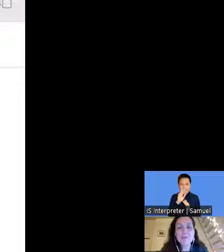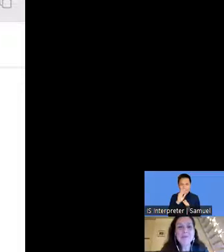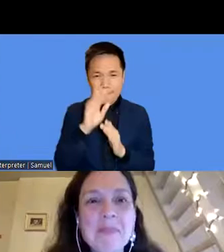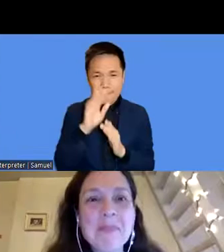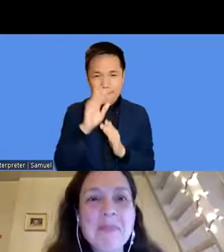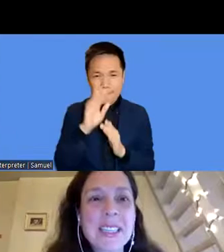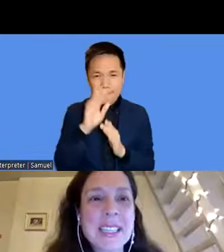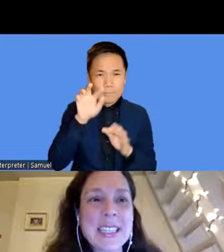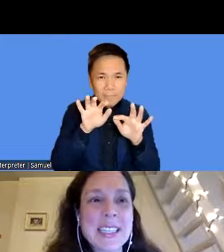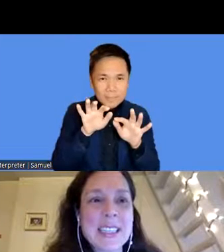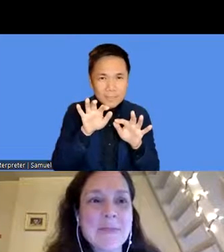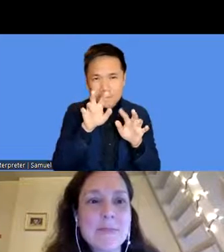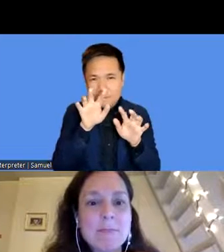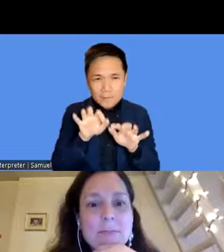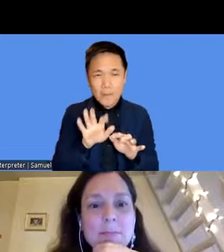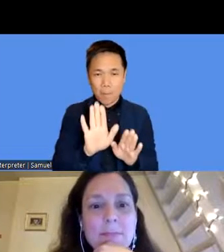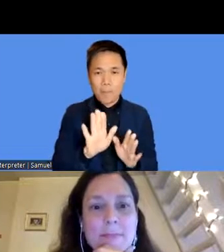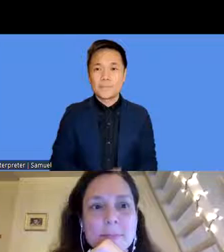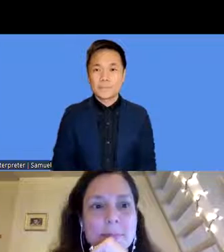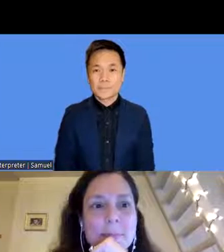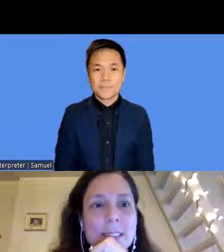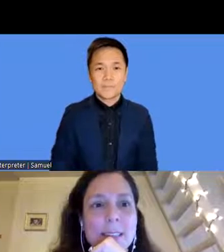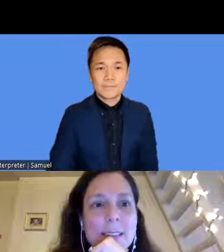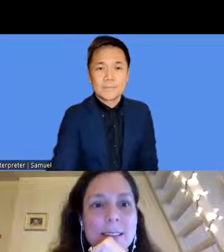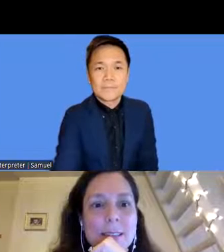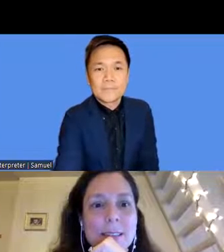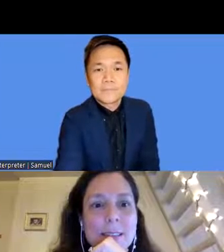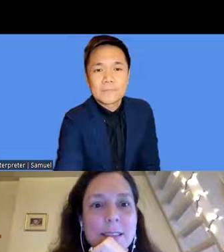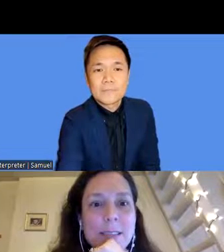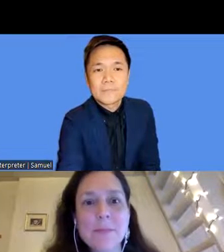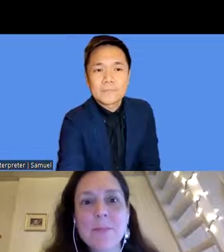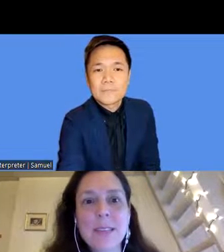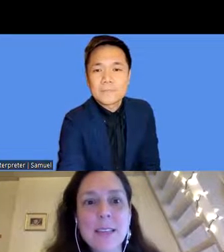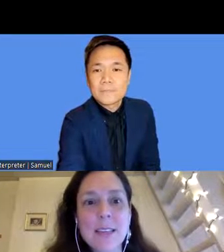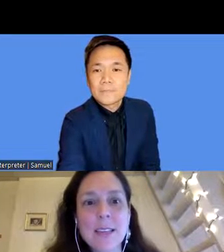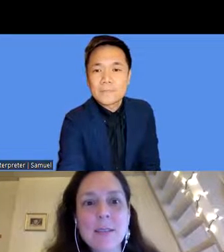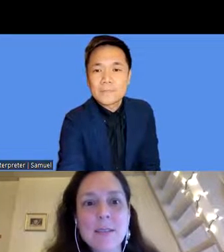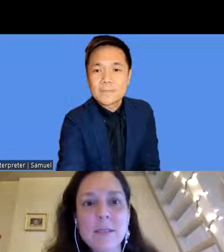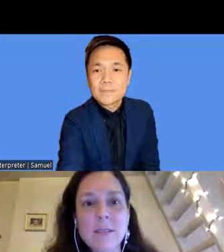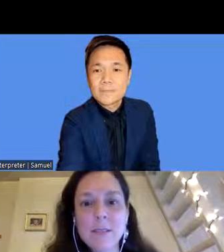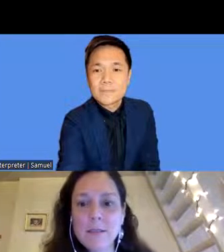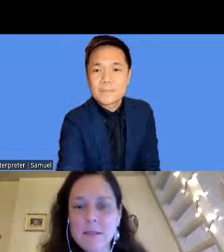Aha. Okay.